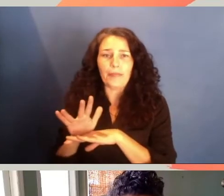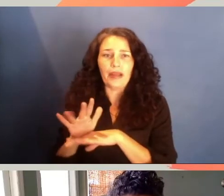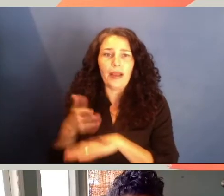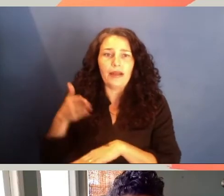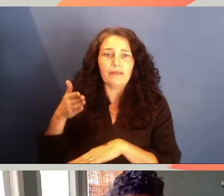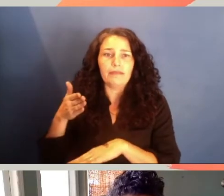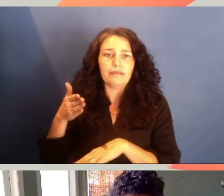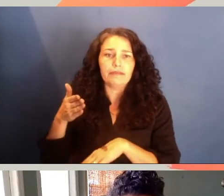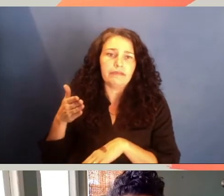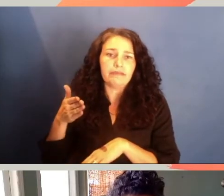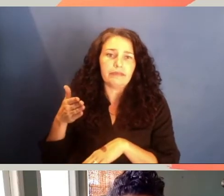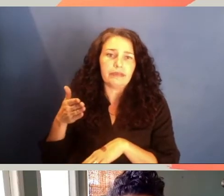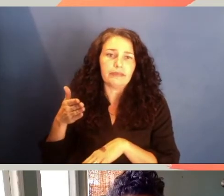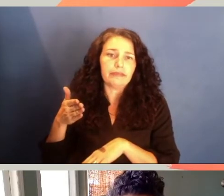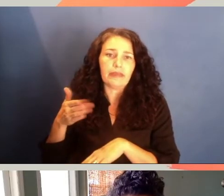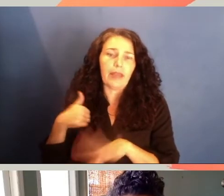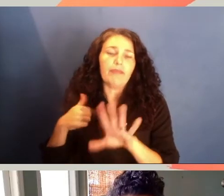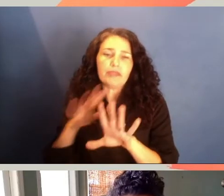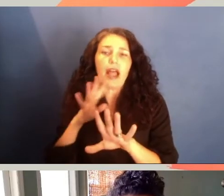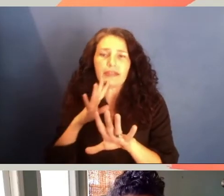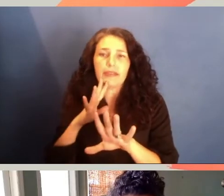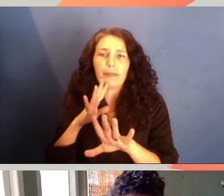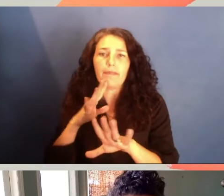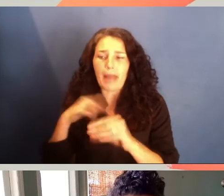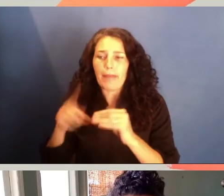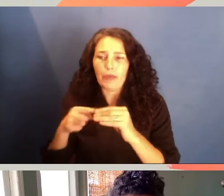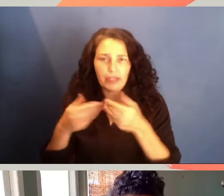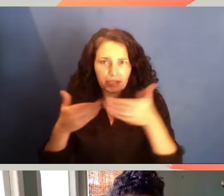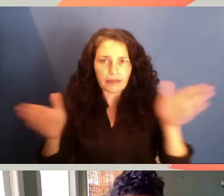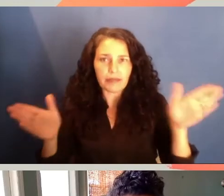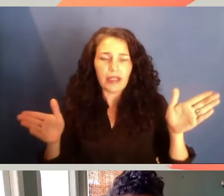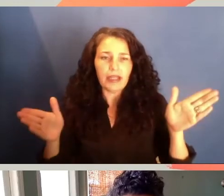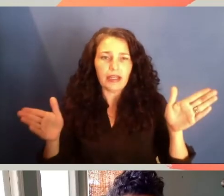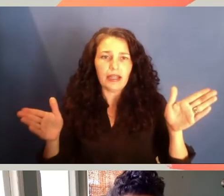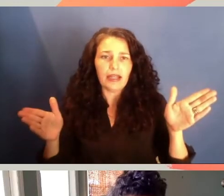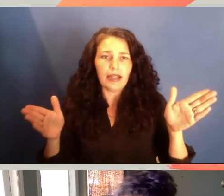and I've talked about this publicly before is, I know that big people can't say that anymore.